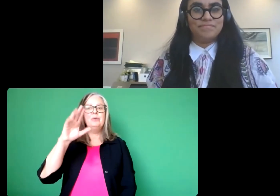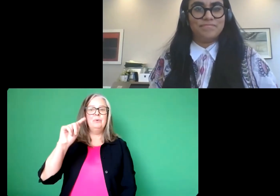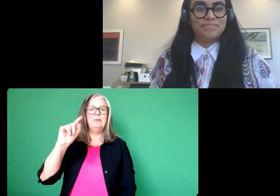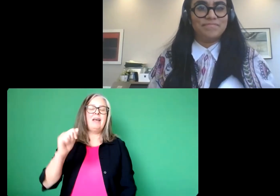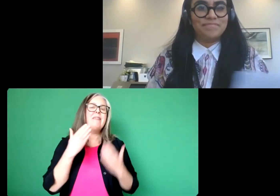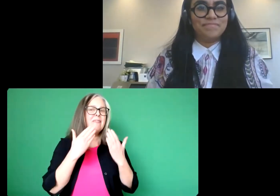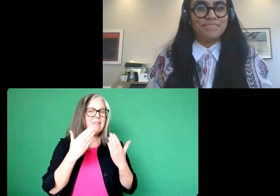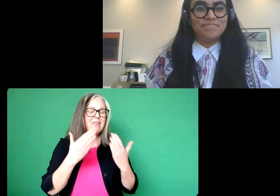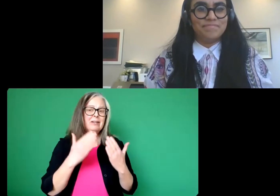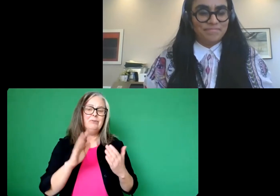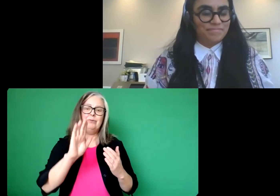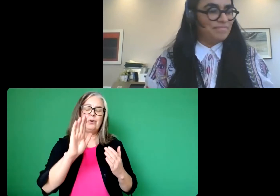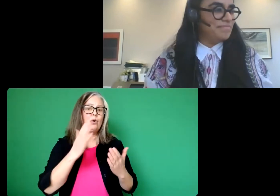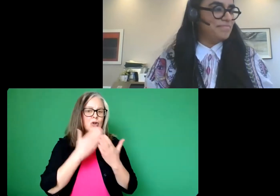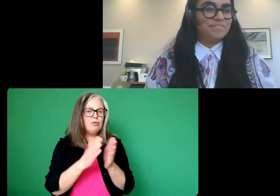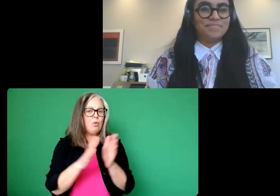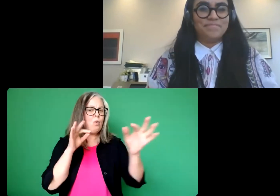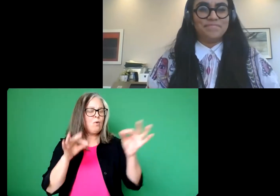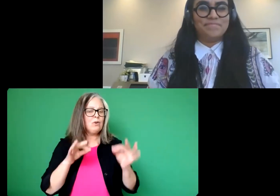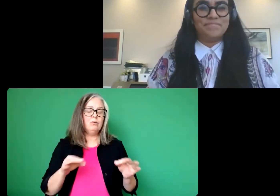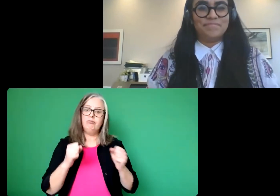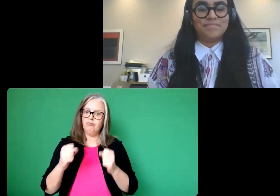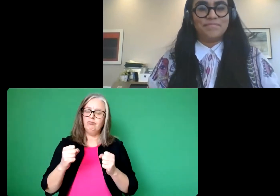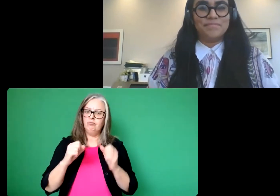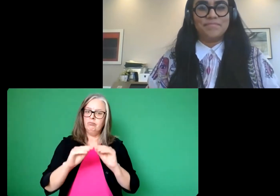a good overview solid overview about the rights of